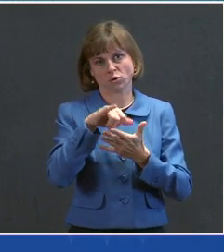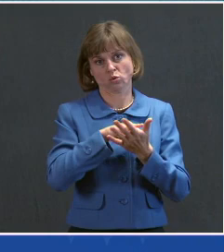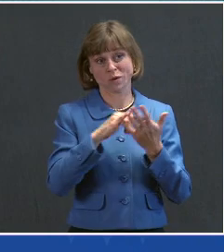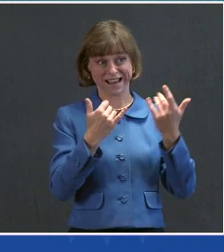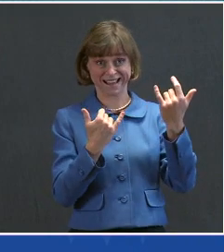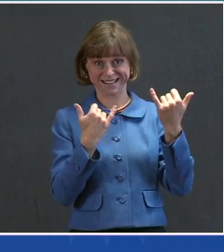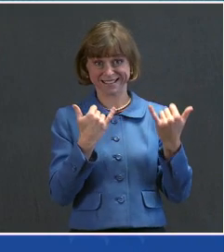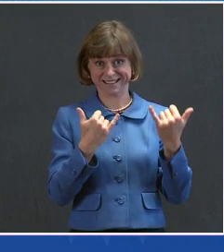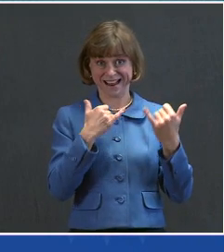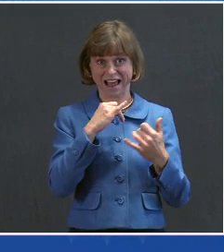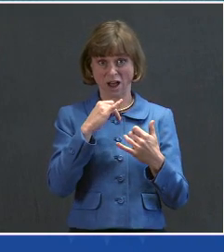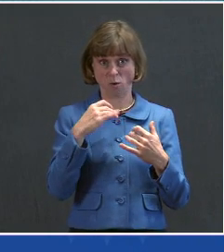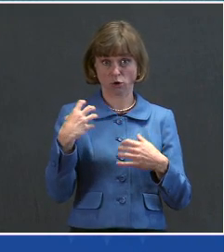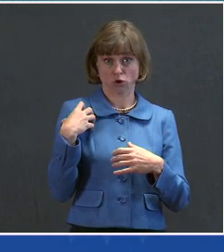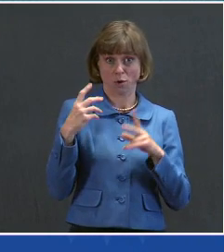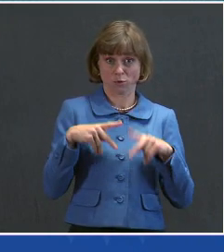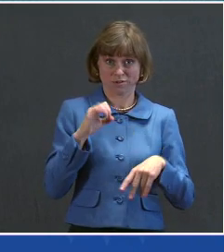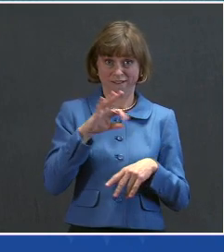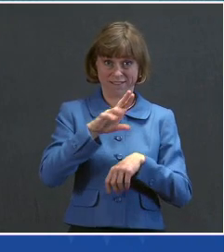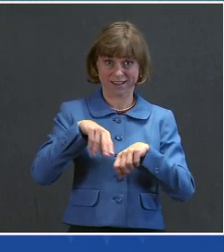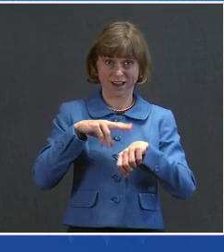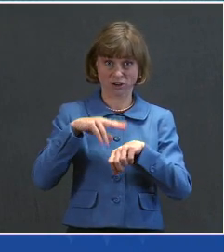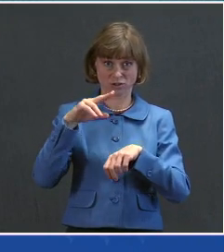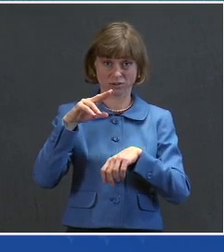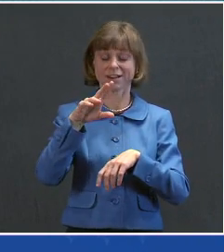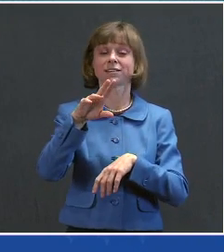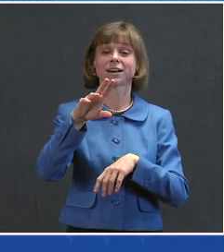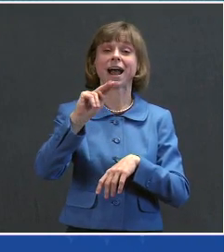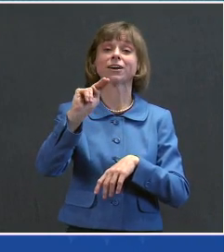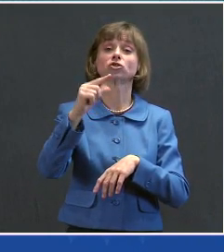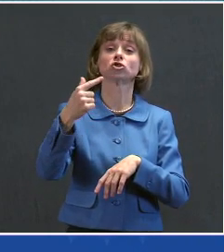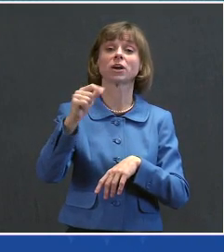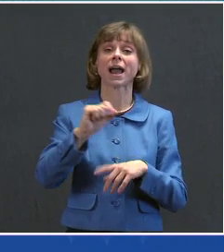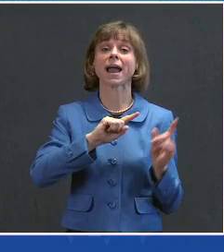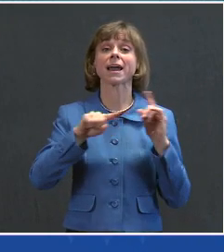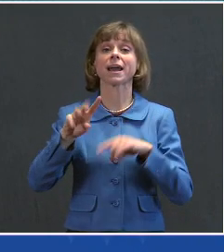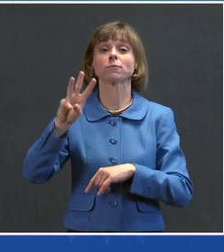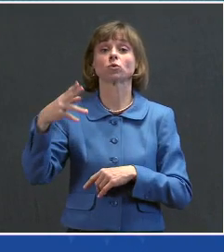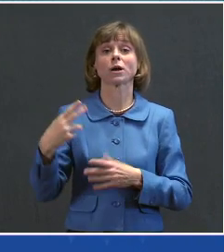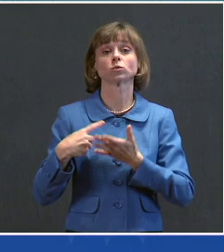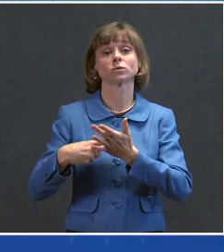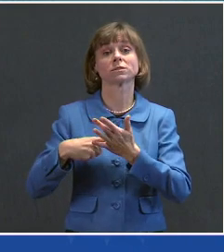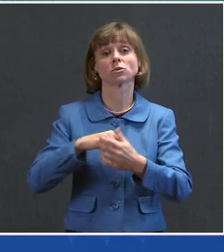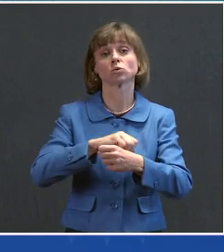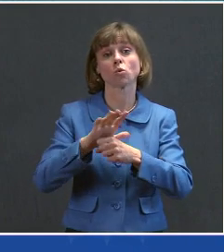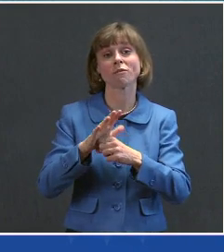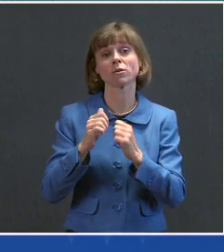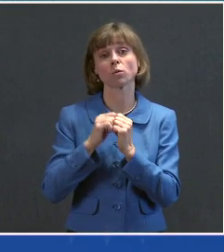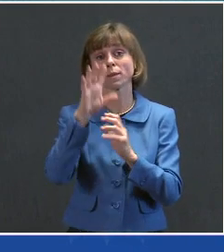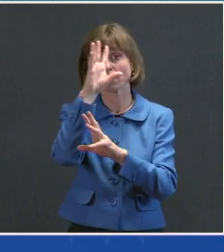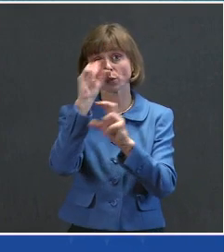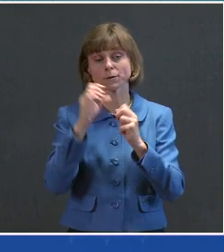He came up here to the White House in that capacity to discuss COVID with the President. His top aide, Melissa de Rosa,